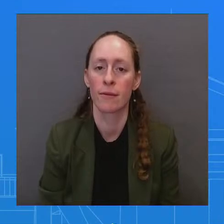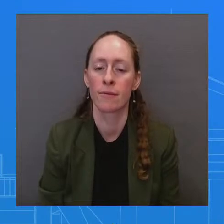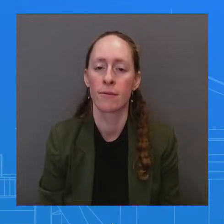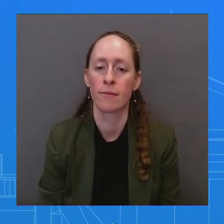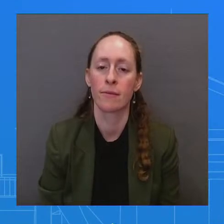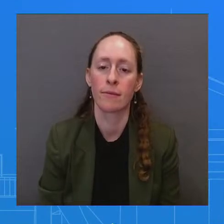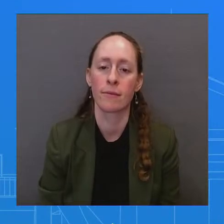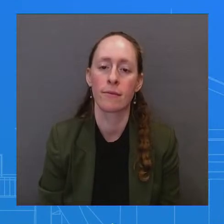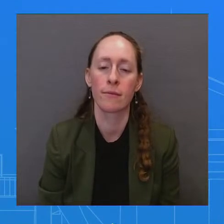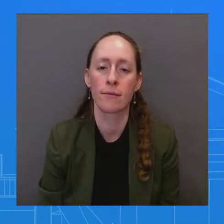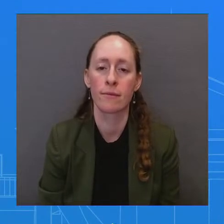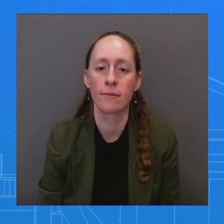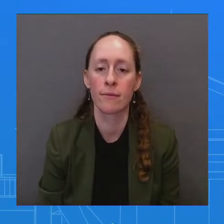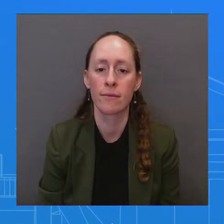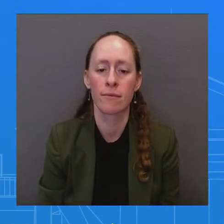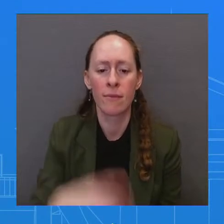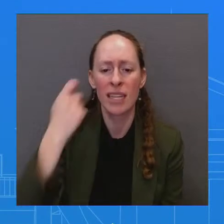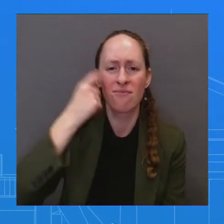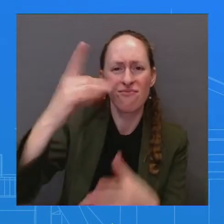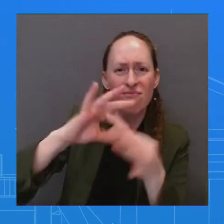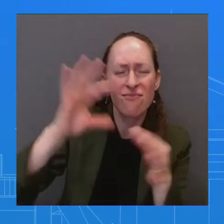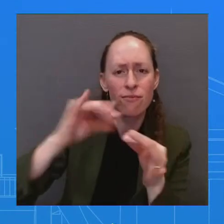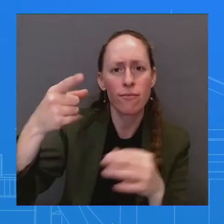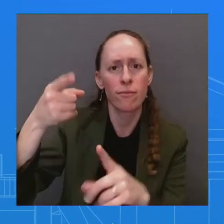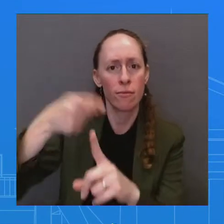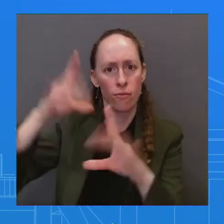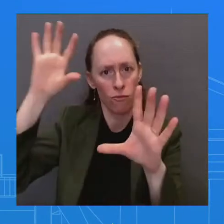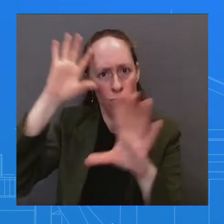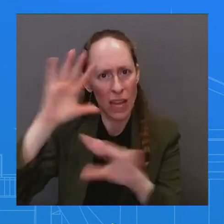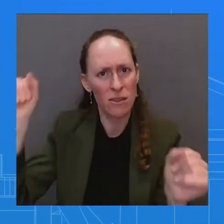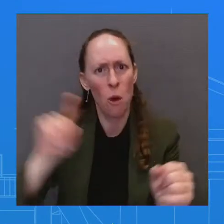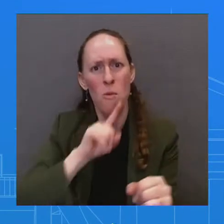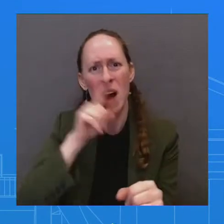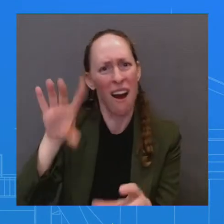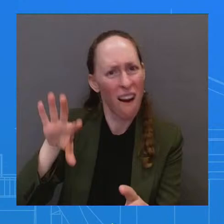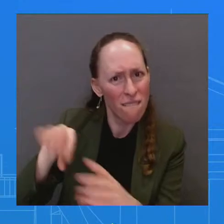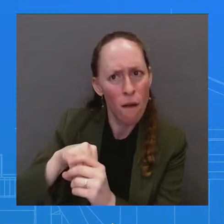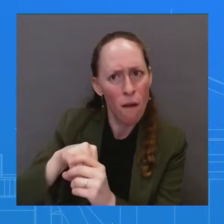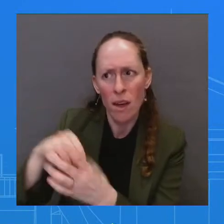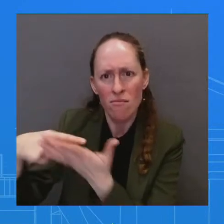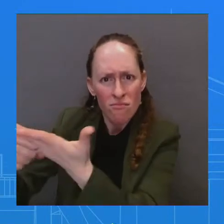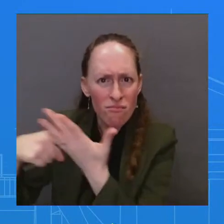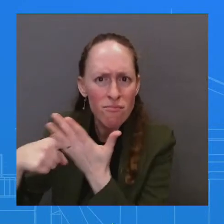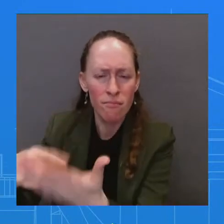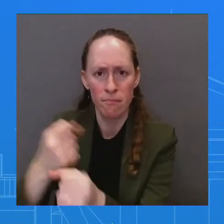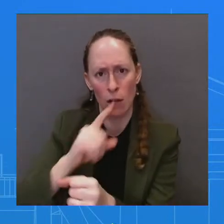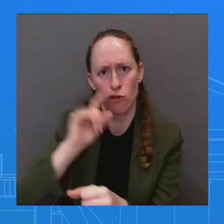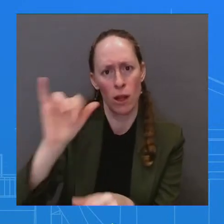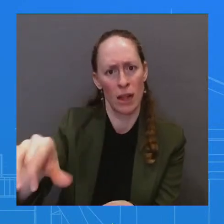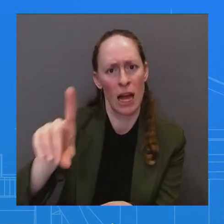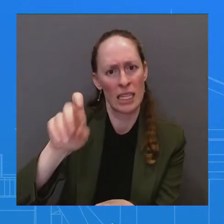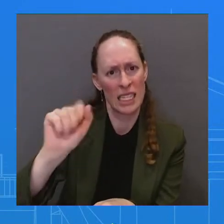and how that was brokered in his conversations? Mr. Kirby: I mean, it was really -- it came down to -- oh, you're talking about over the weekend? The Press: Yeah.